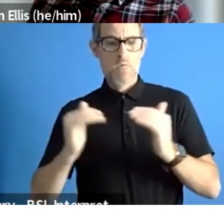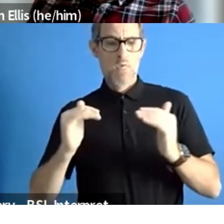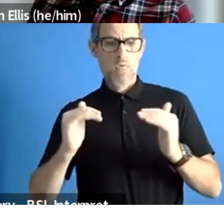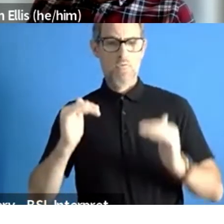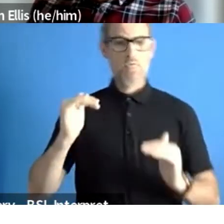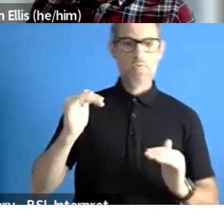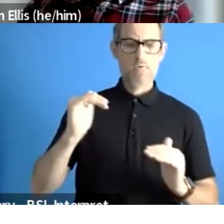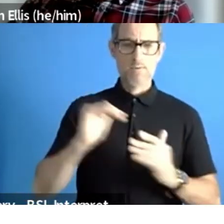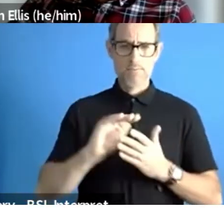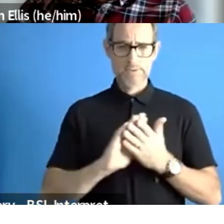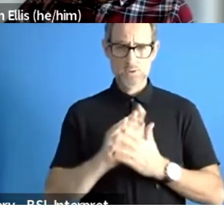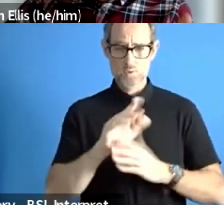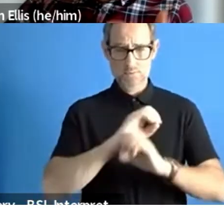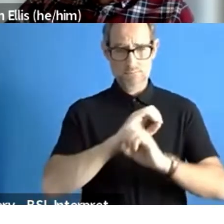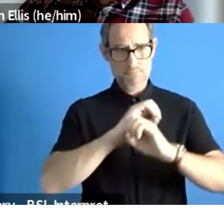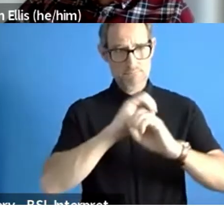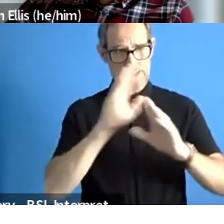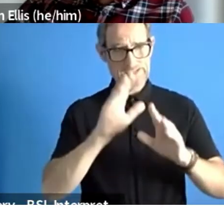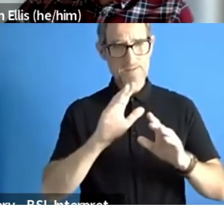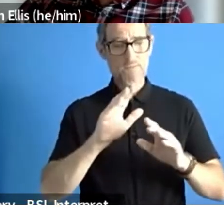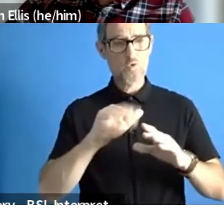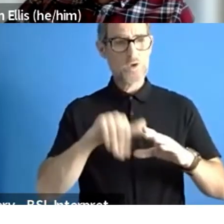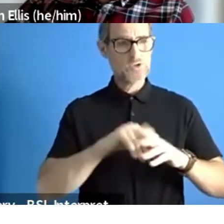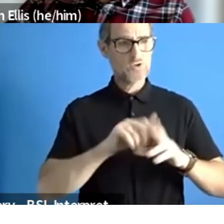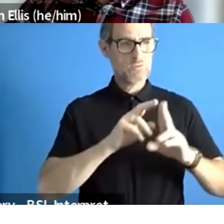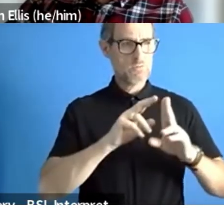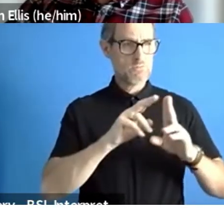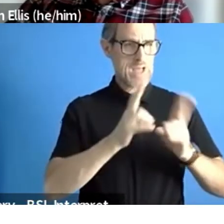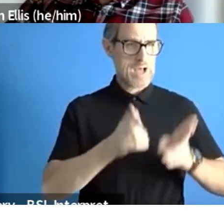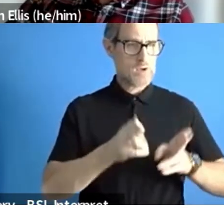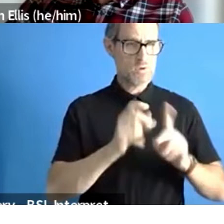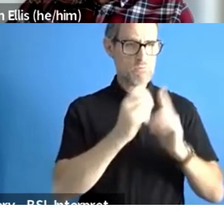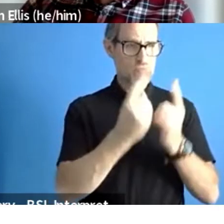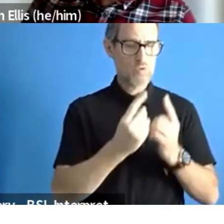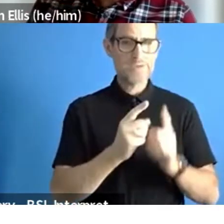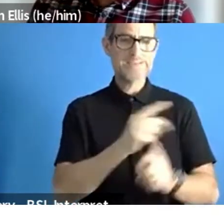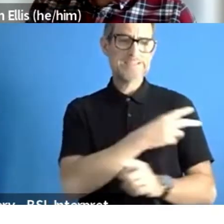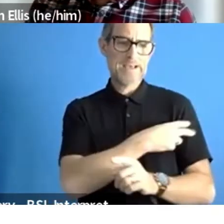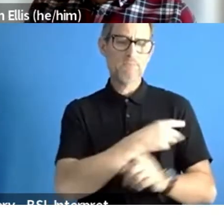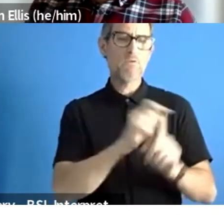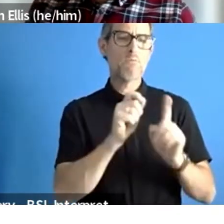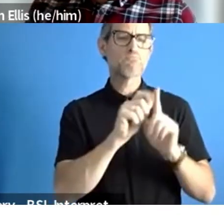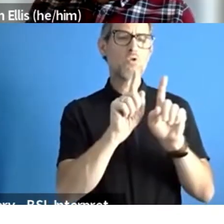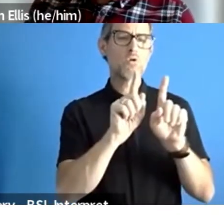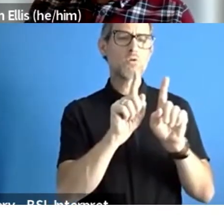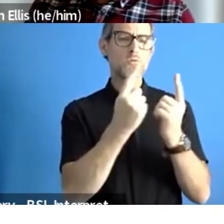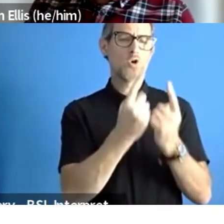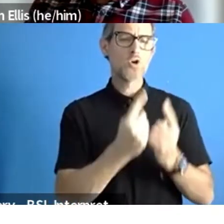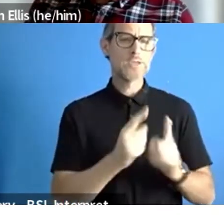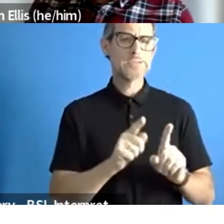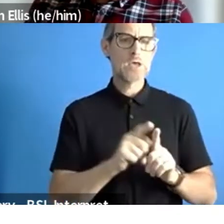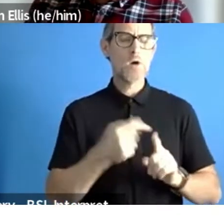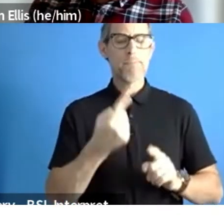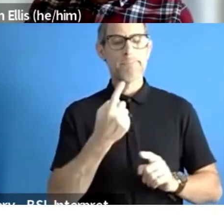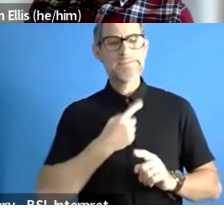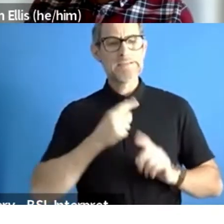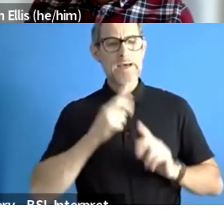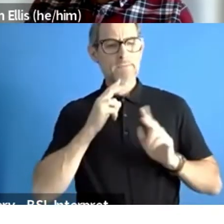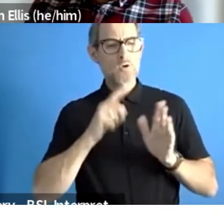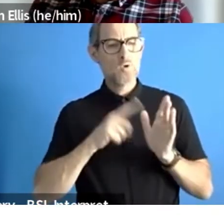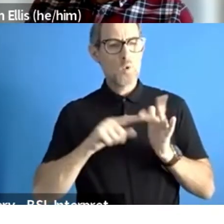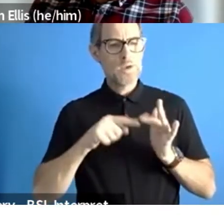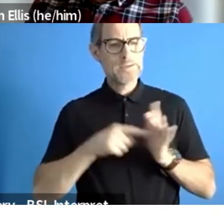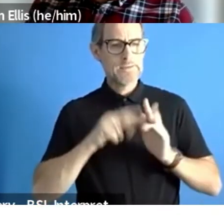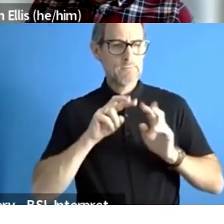I used a mixture of